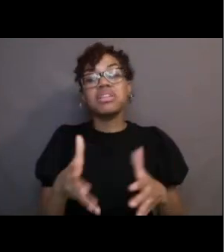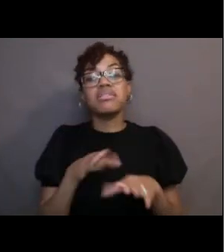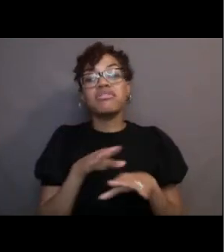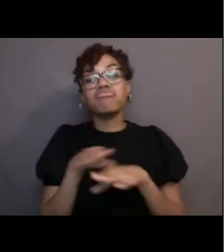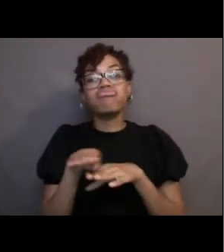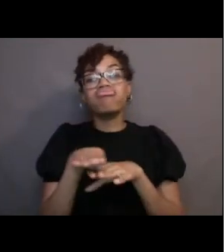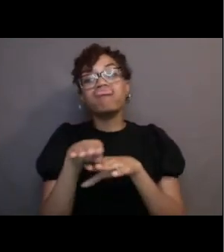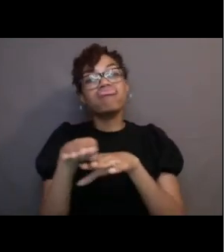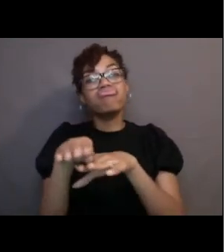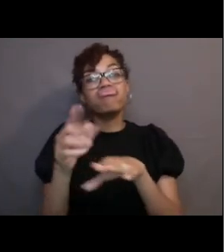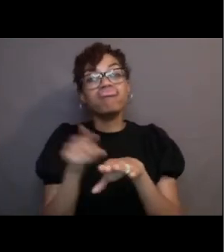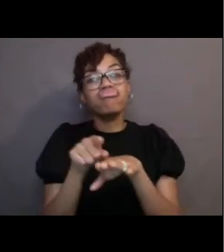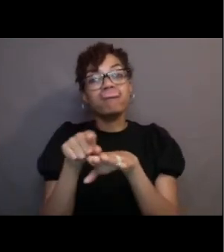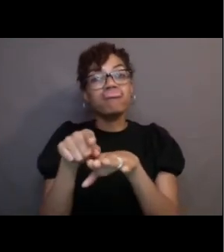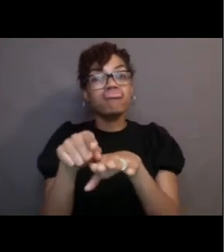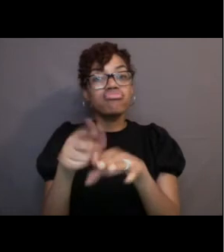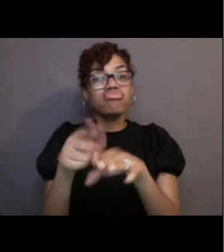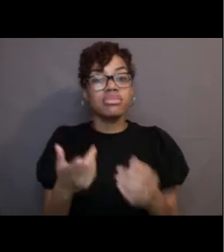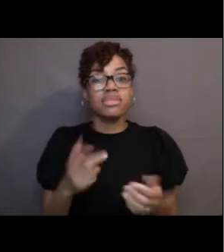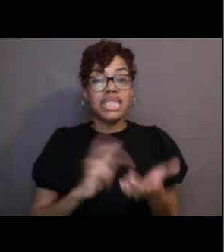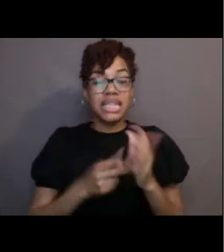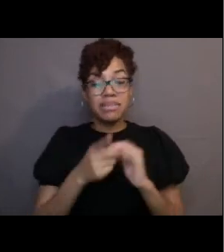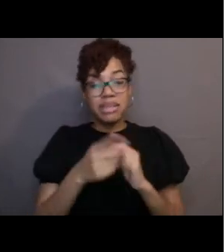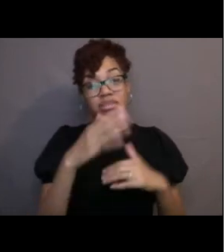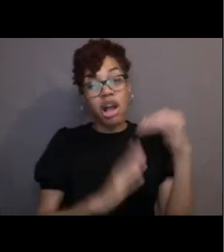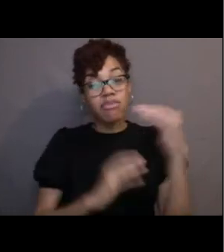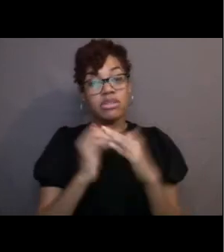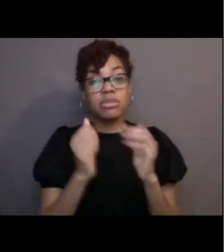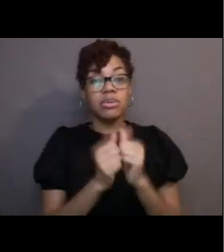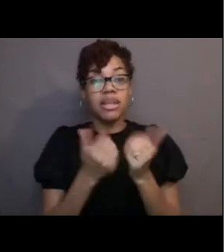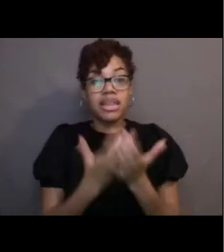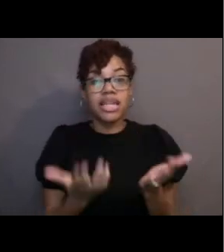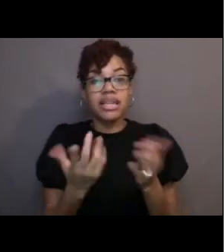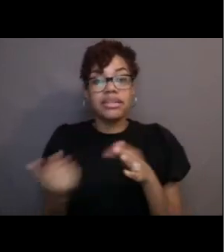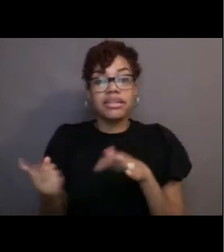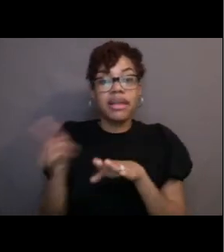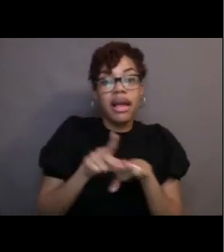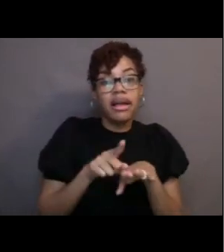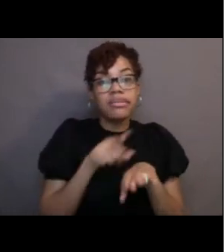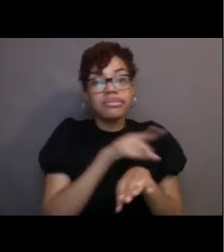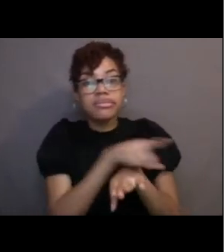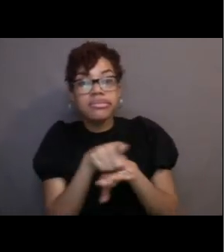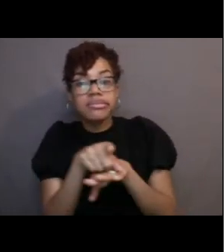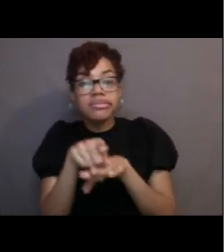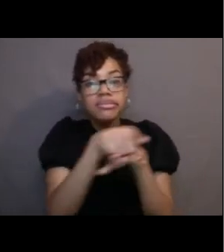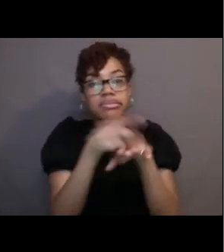And so we think these turtles going to be pretty comfortable with something being stuck to their body just like that.